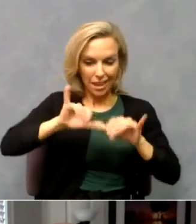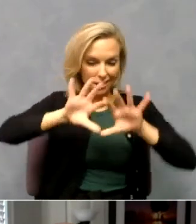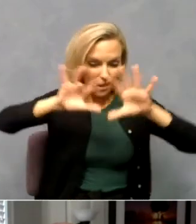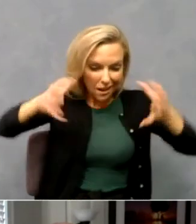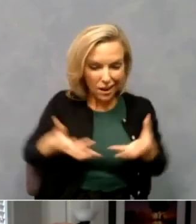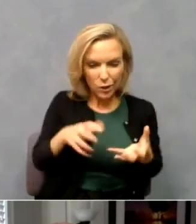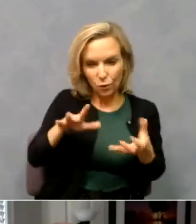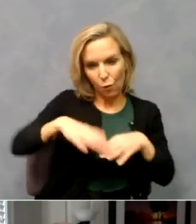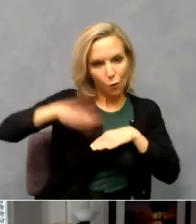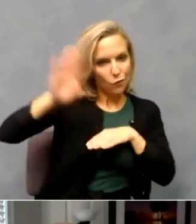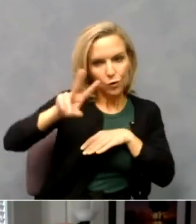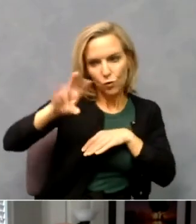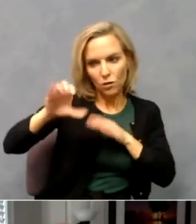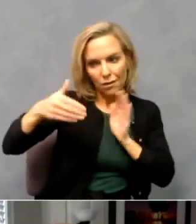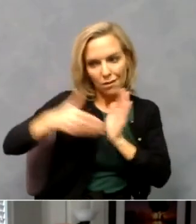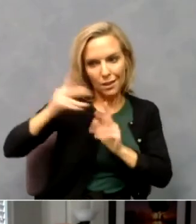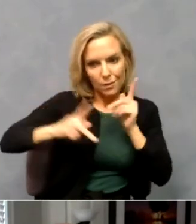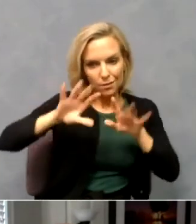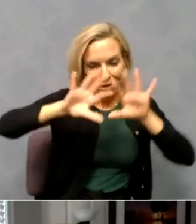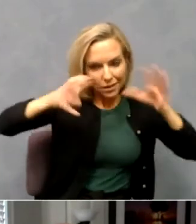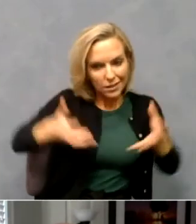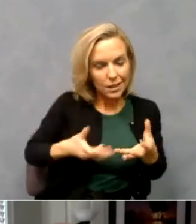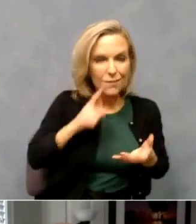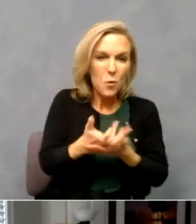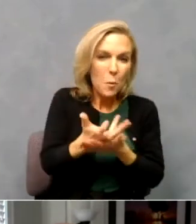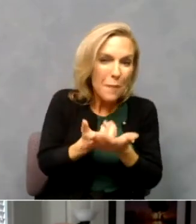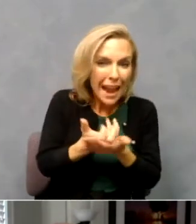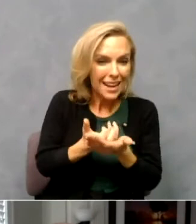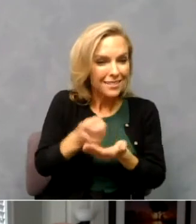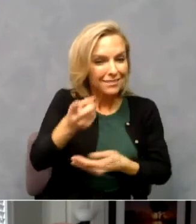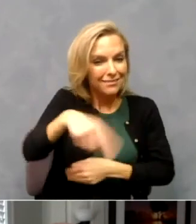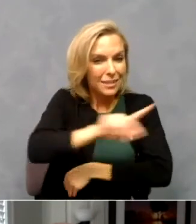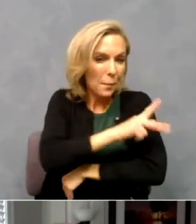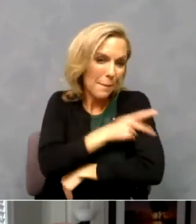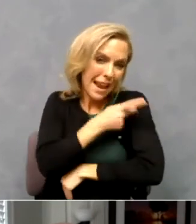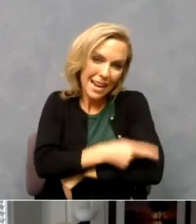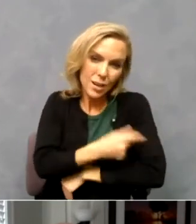I need to beg your patients. We are doing the equivalent of a World War Two